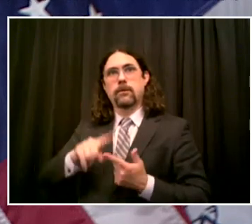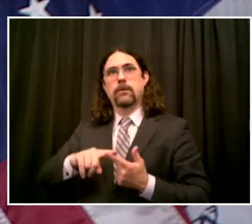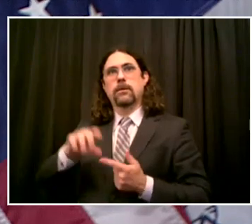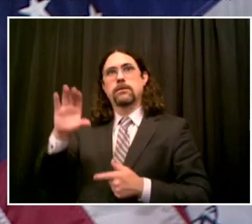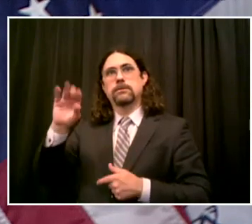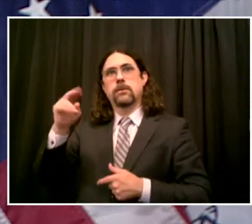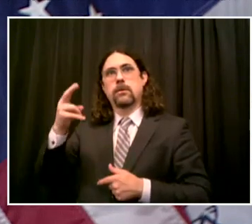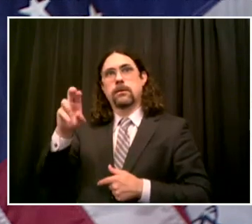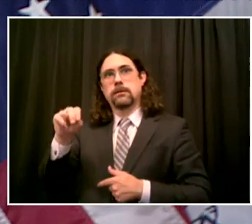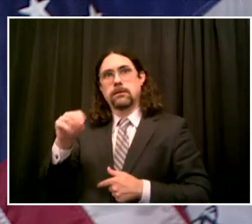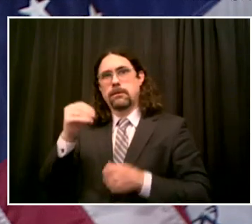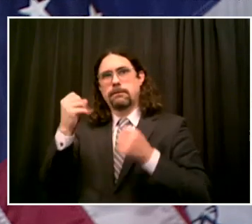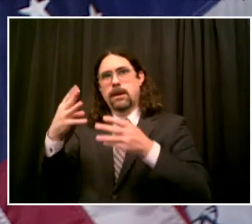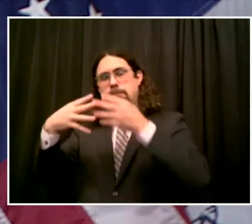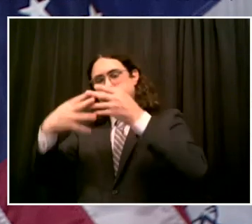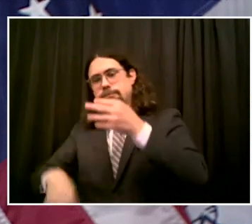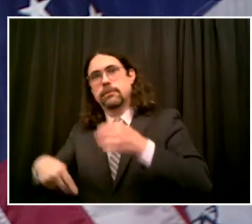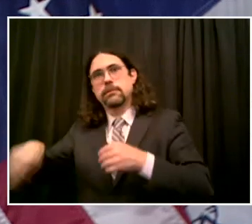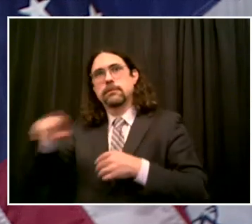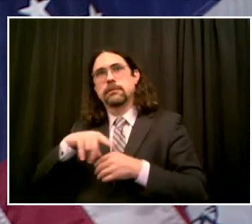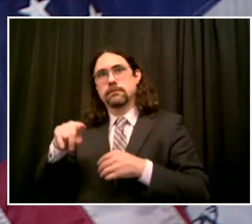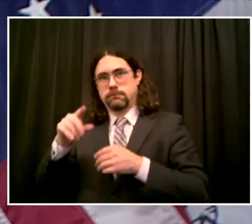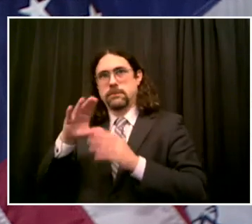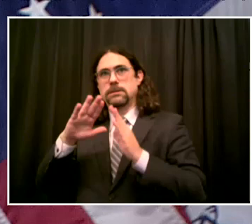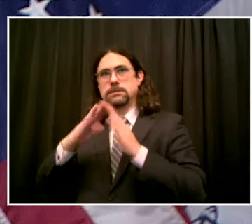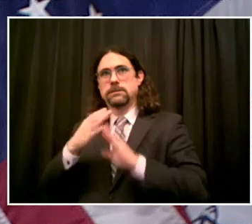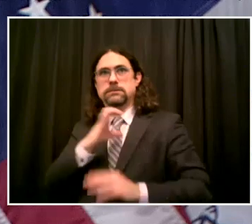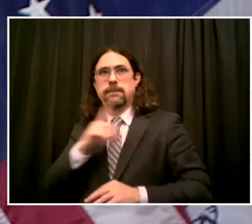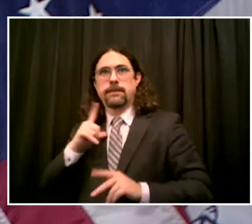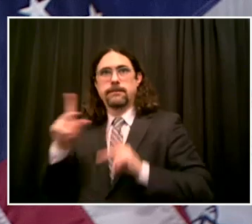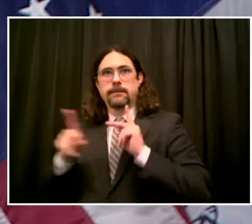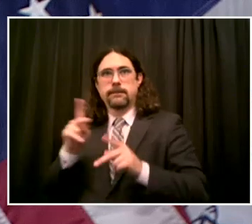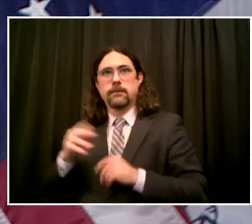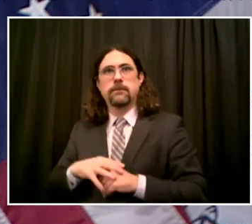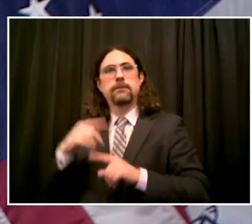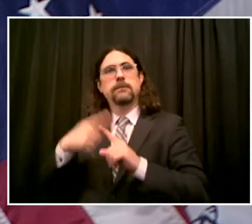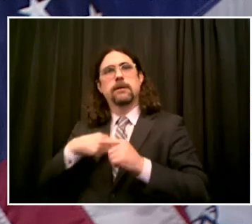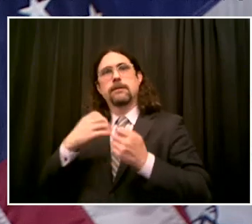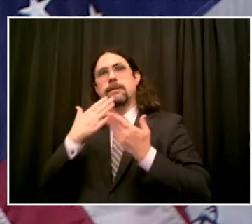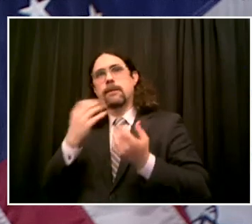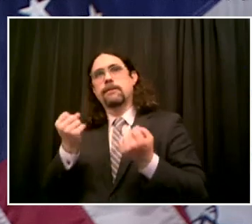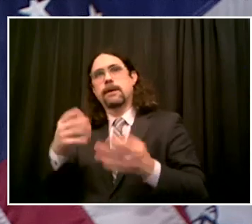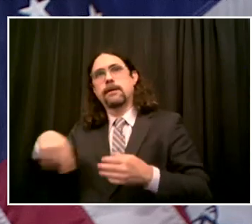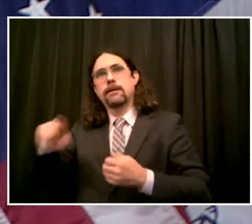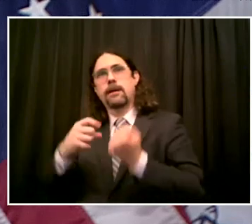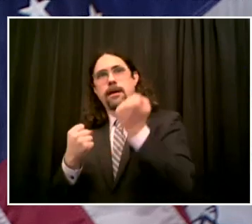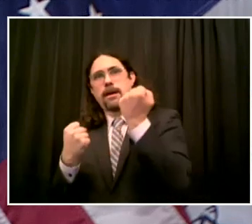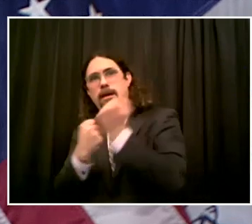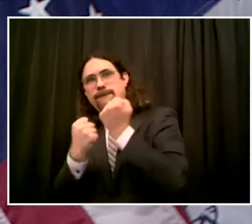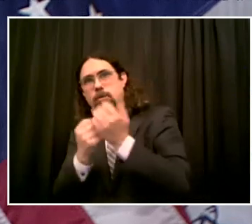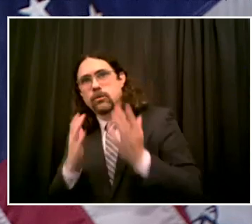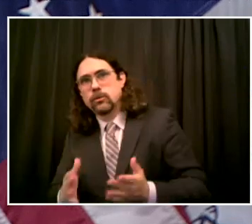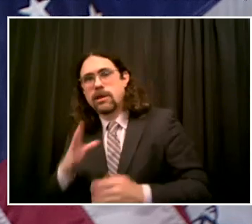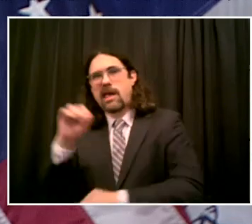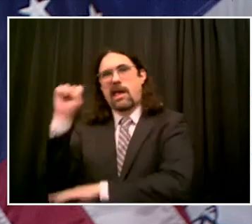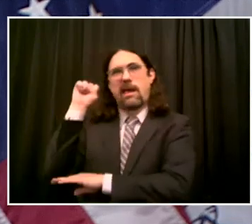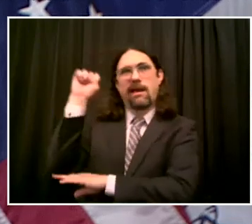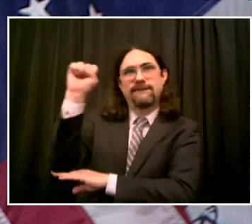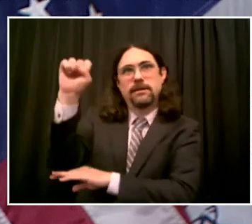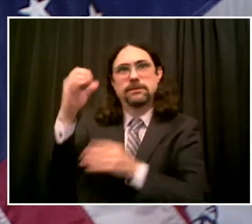COLLIN, RIVERA, TORRES AND MADEO. THANKS TO SO MANY ADVOCATES AND